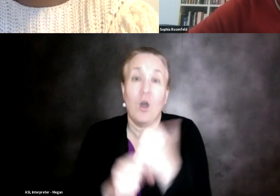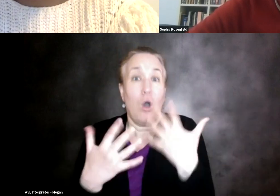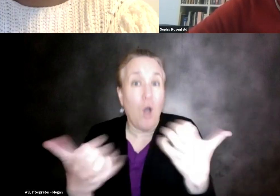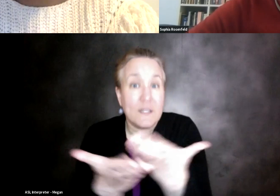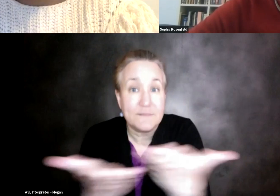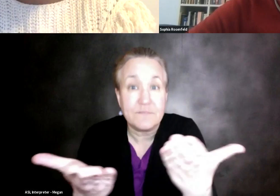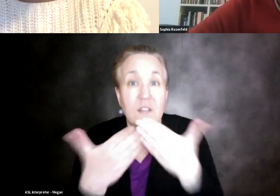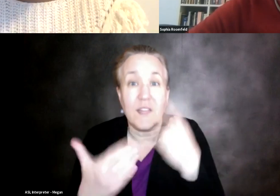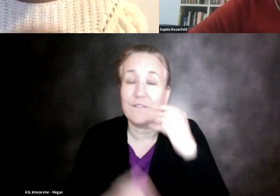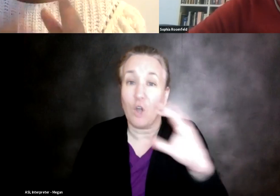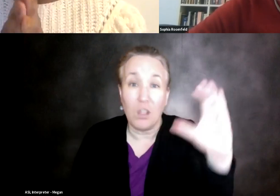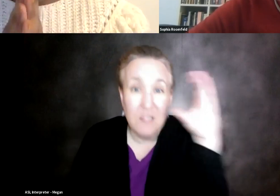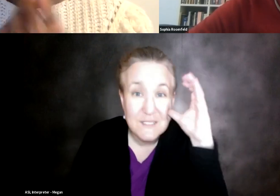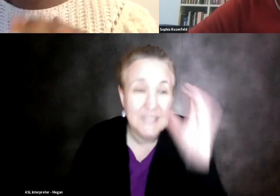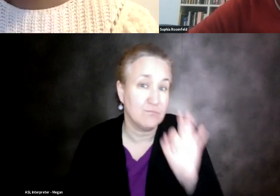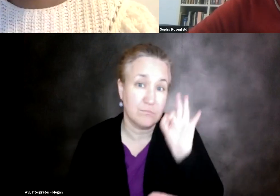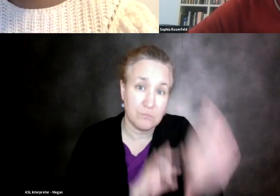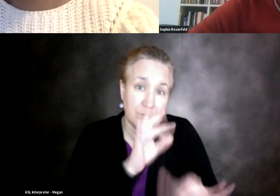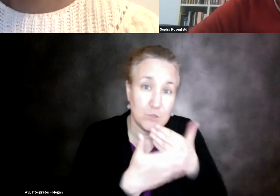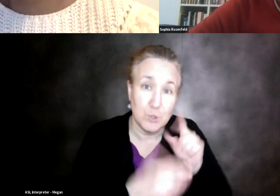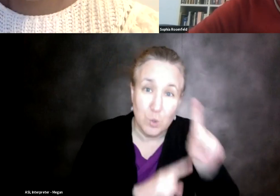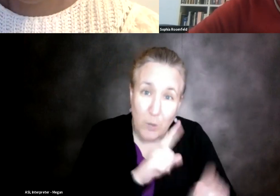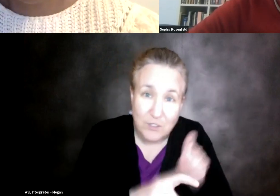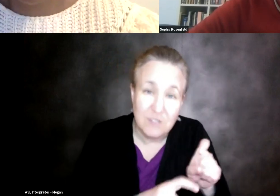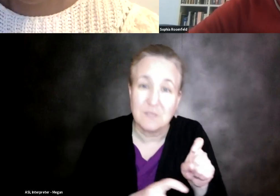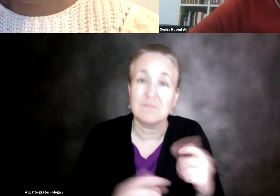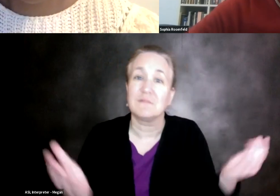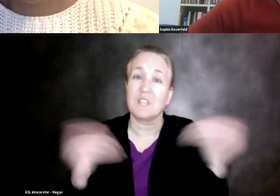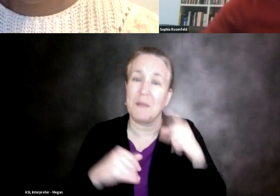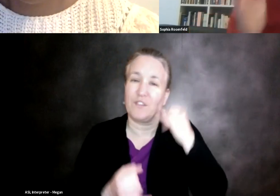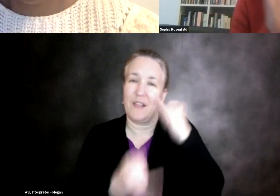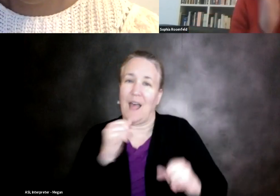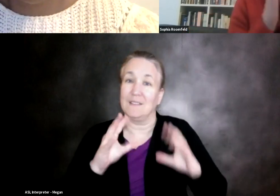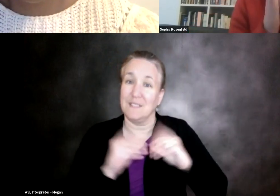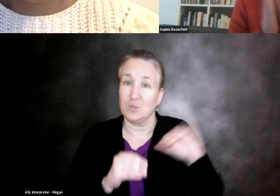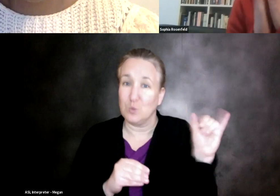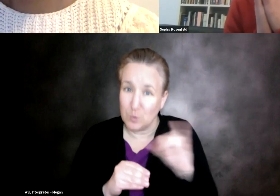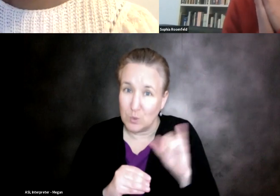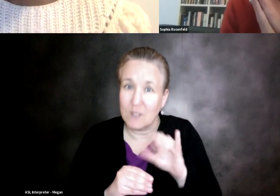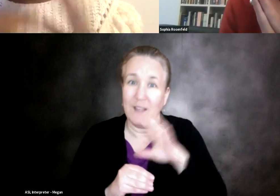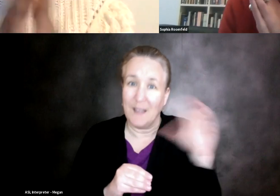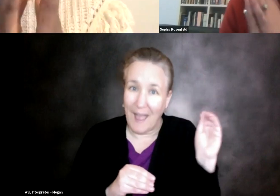for sending in your good questions. Come back for our last sessions. And a big round of applause for speaker, please.